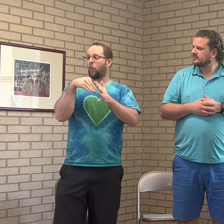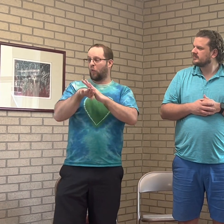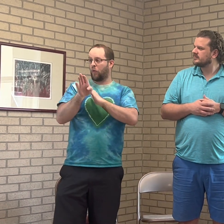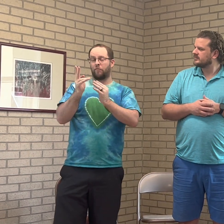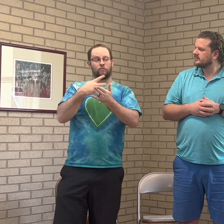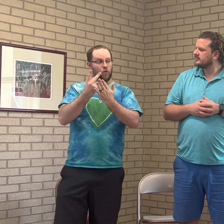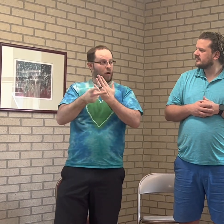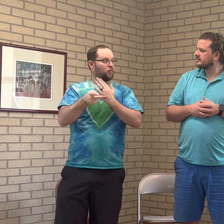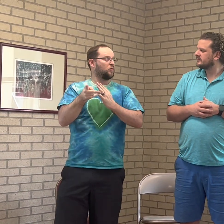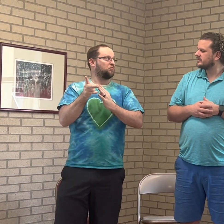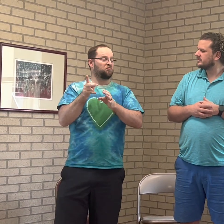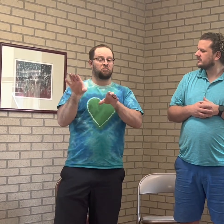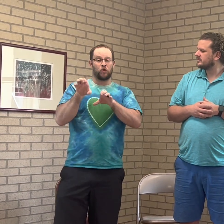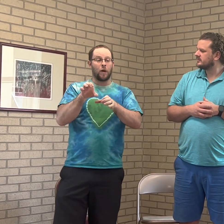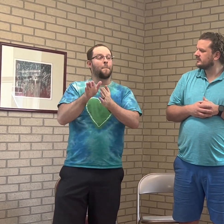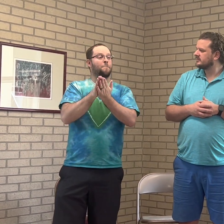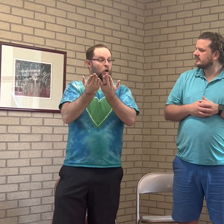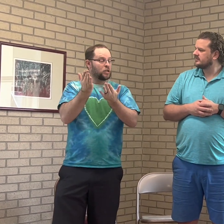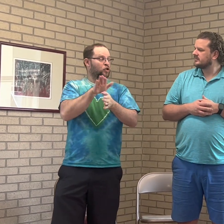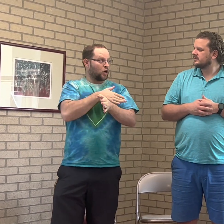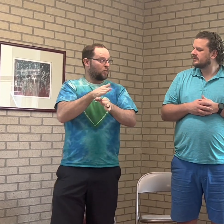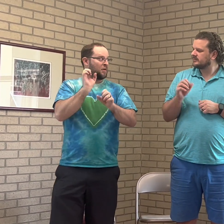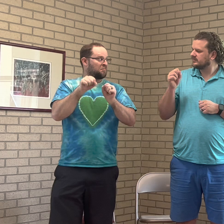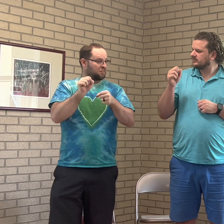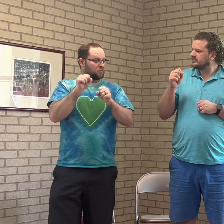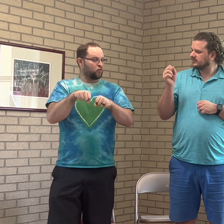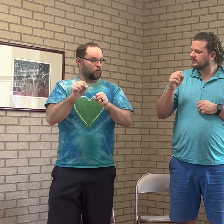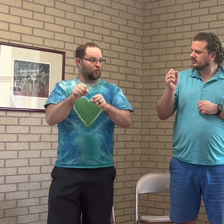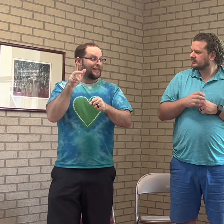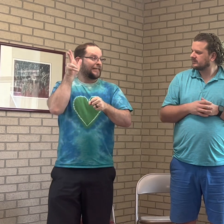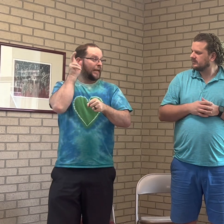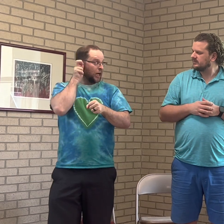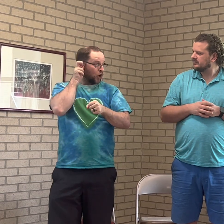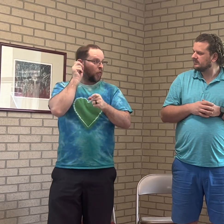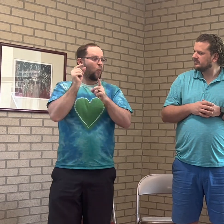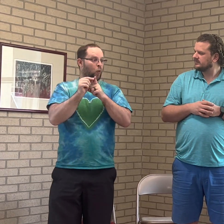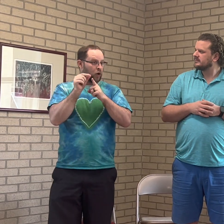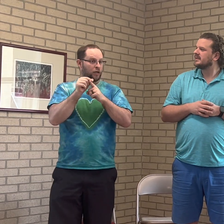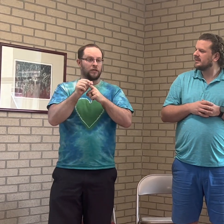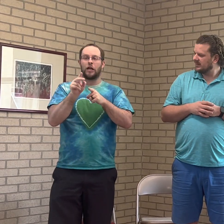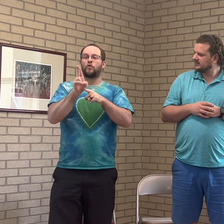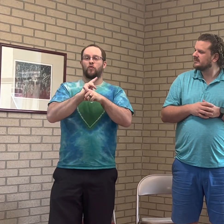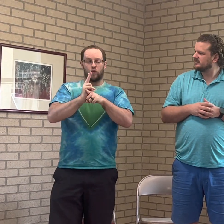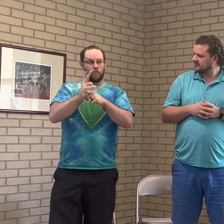we'll be doing books and songs and you'll be able to hear the word and use the sign.